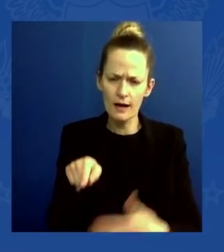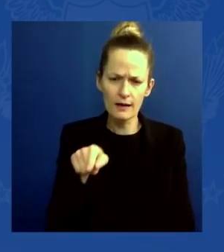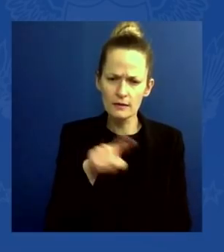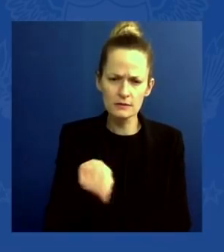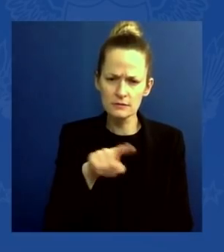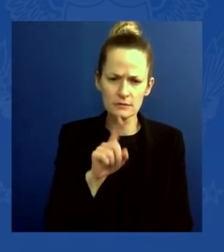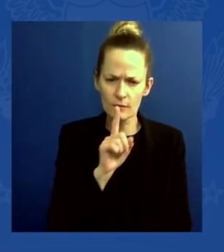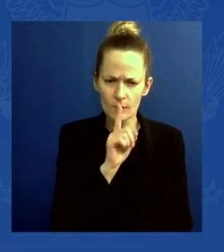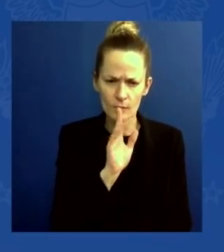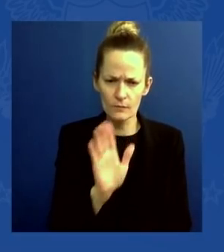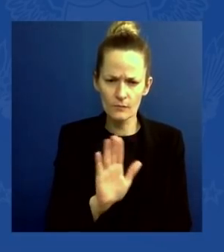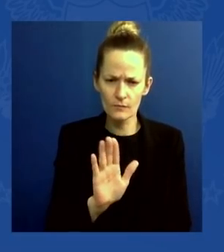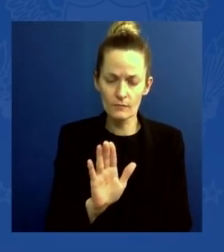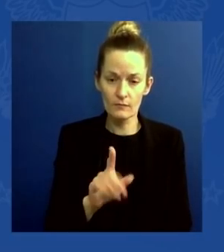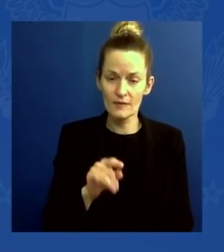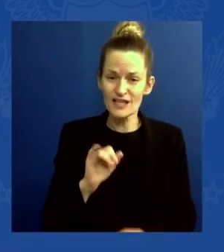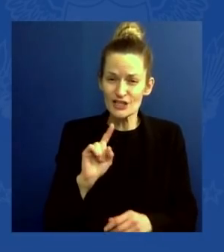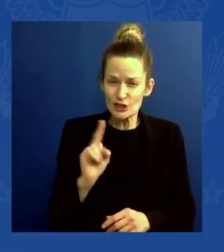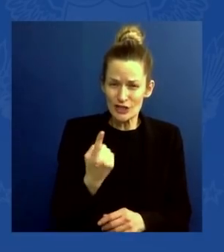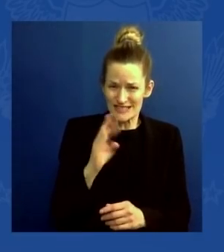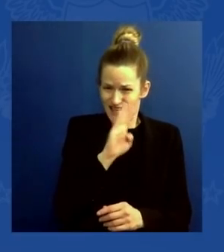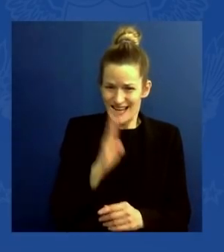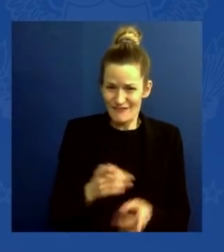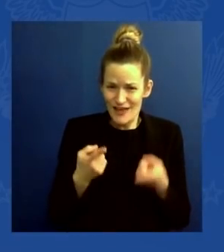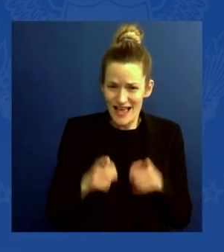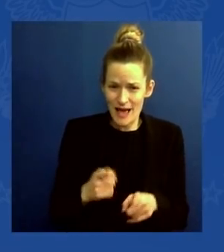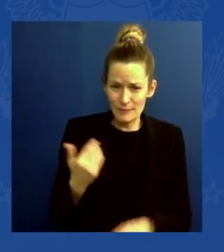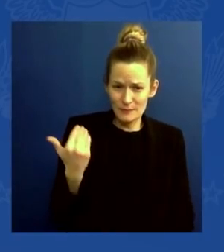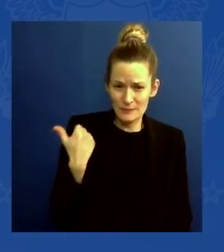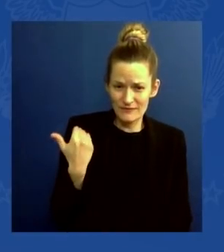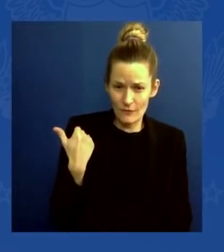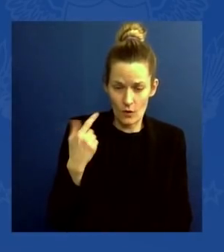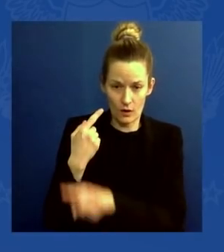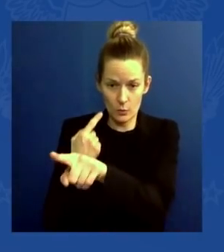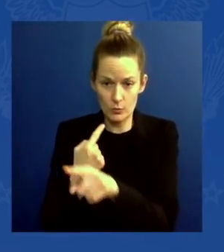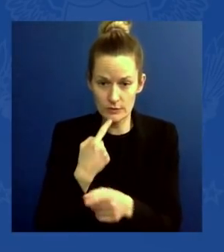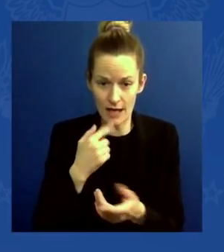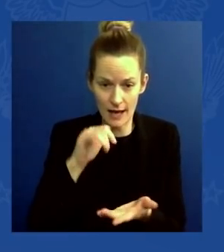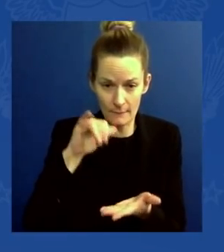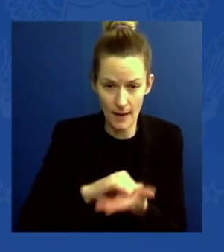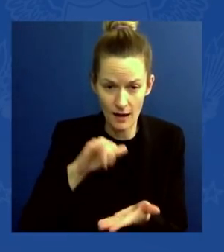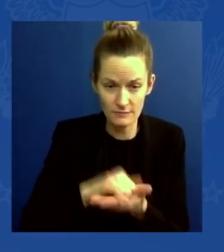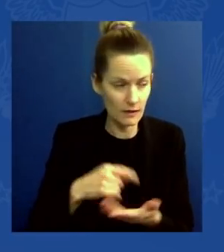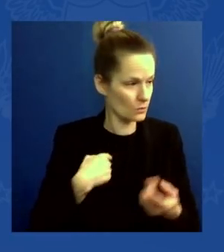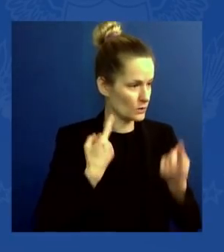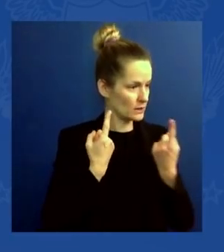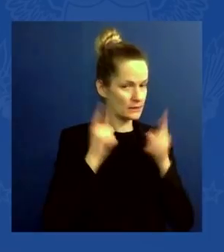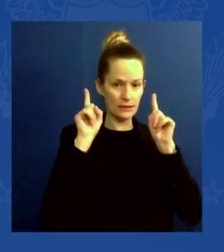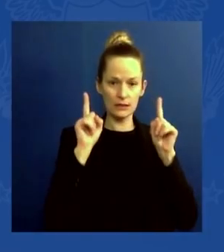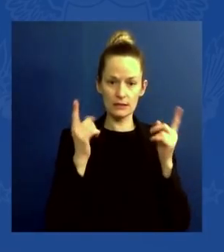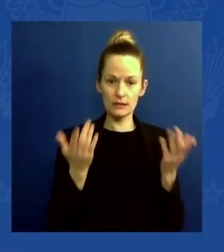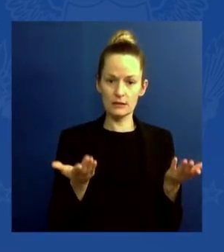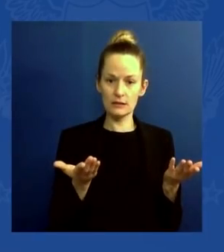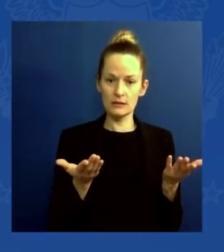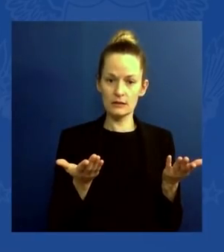It's never happened before. And so, we got to work. I agree I am a congenital optimist,